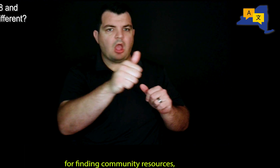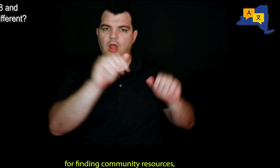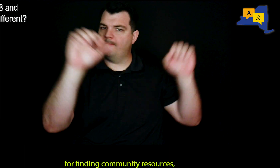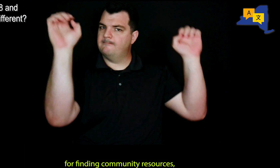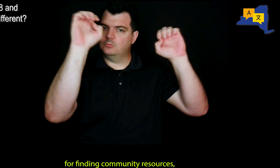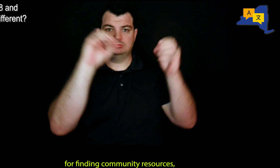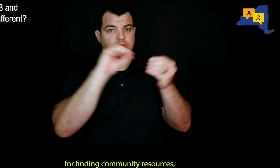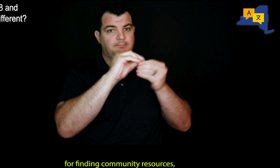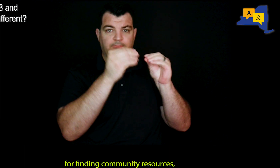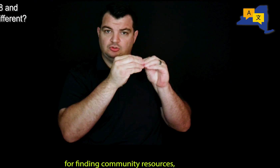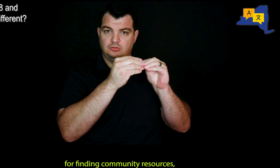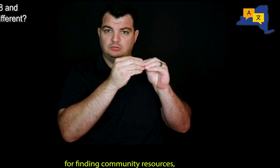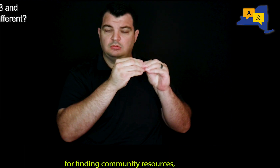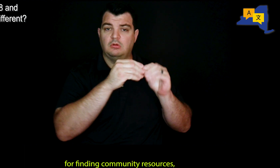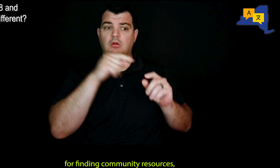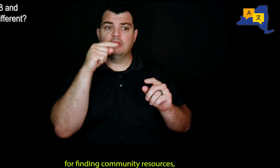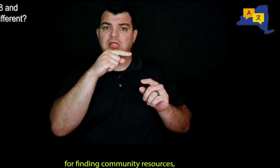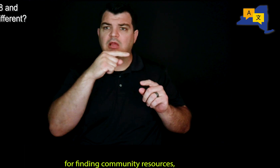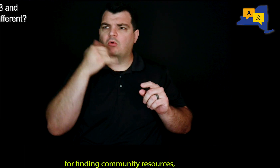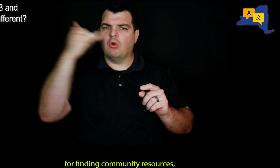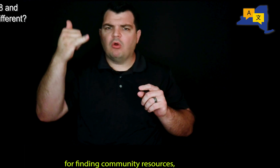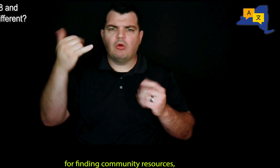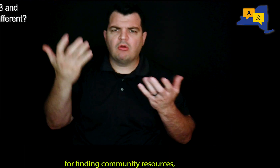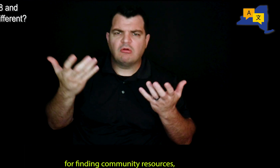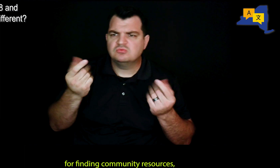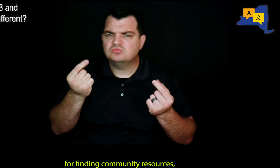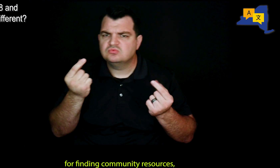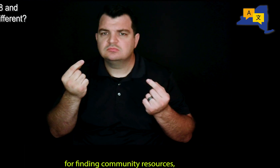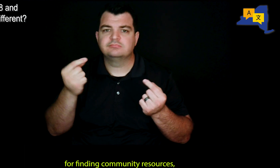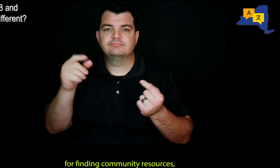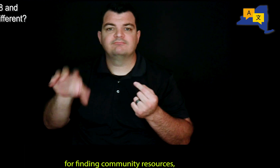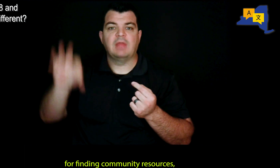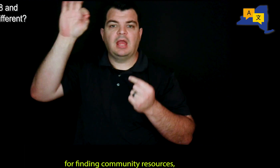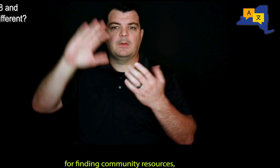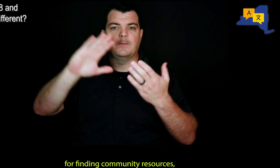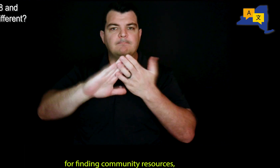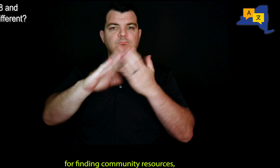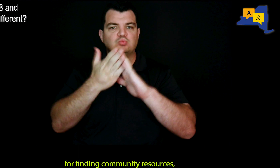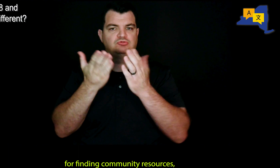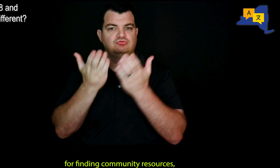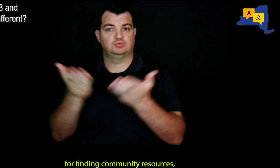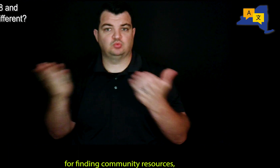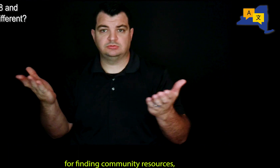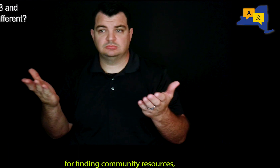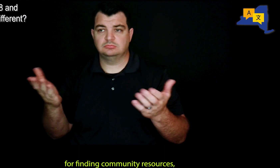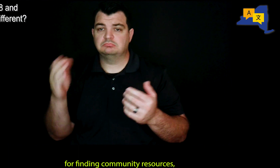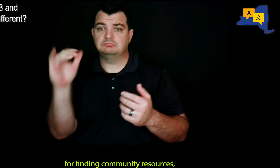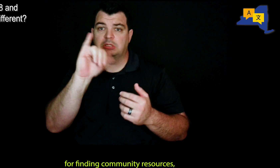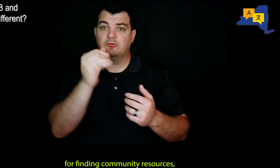for finding community resources,